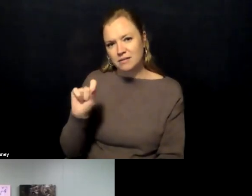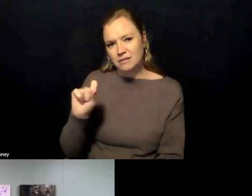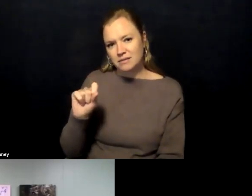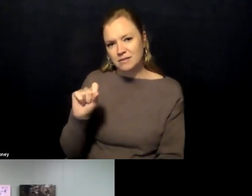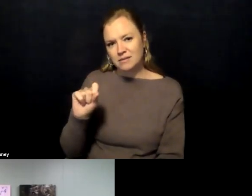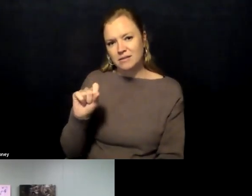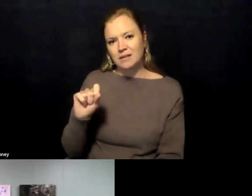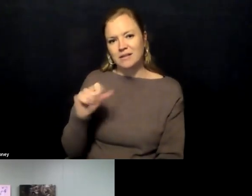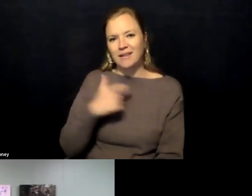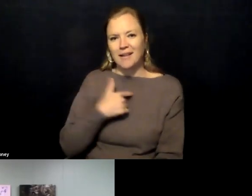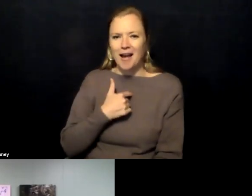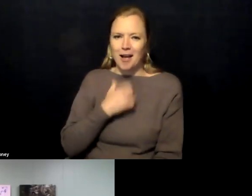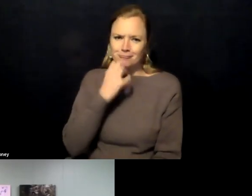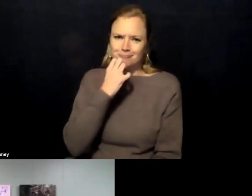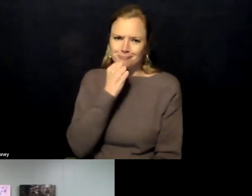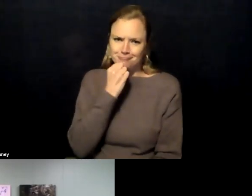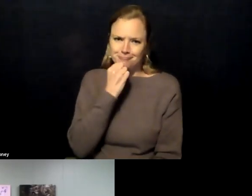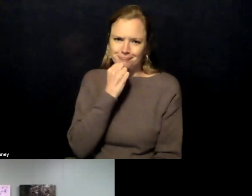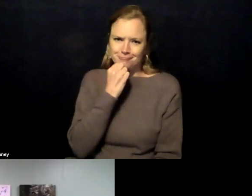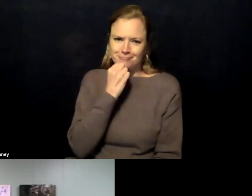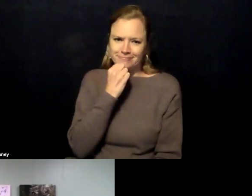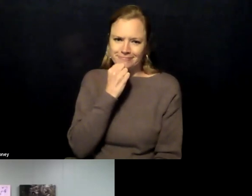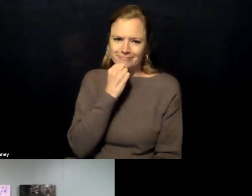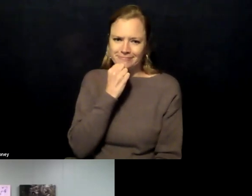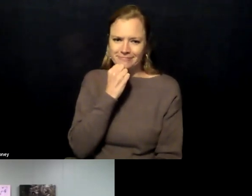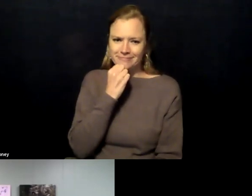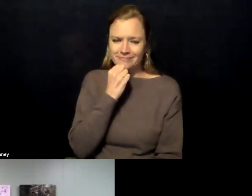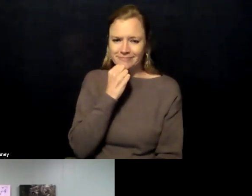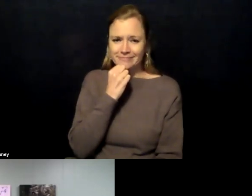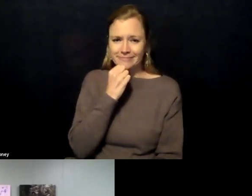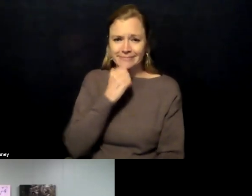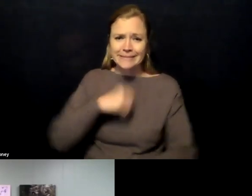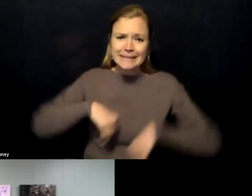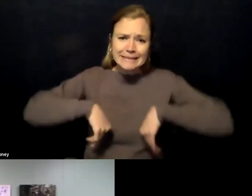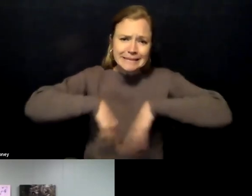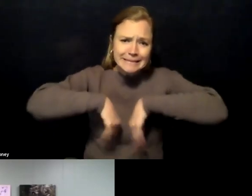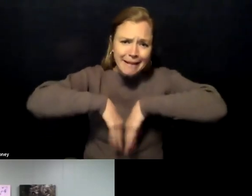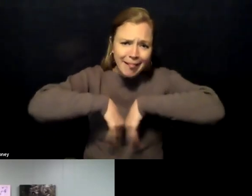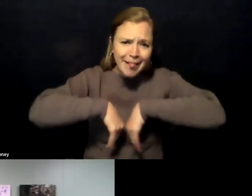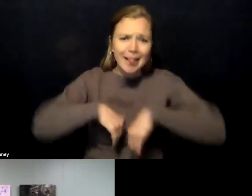and you know seals and sea lions...